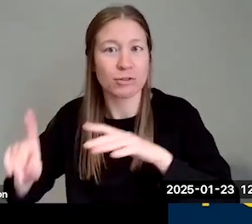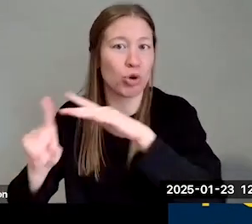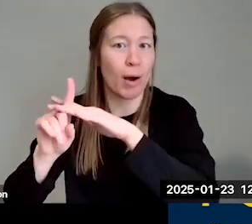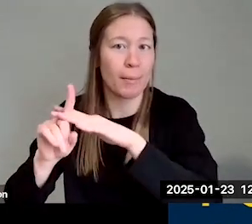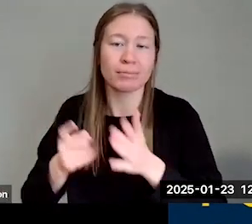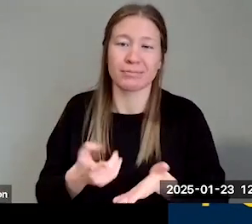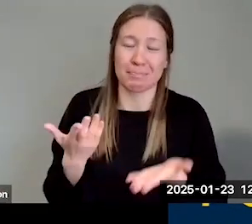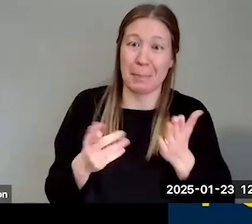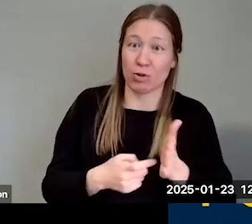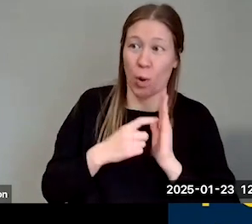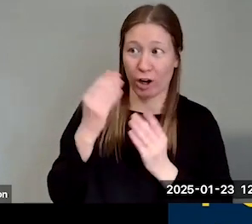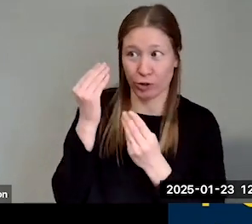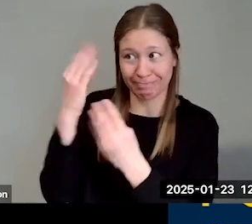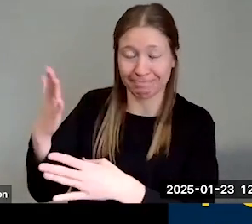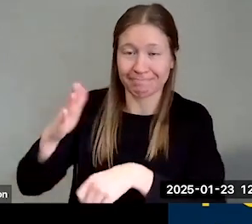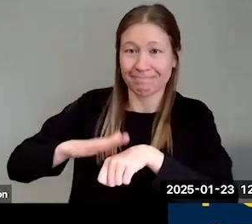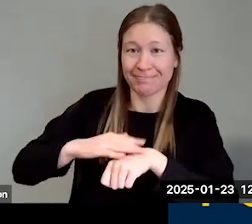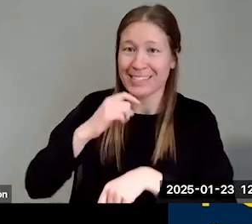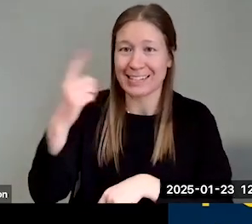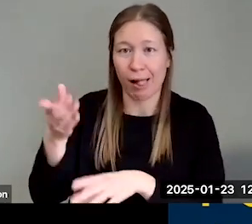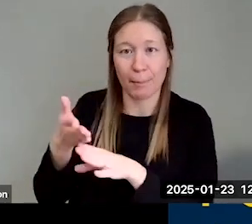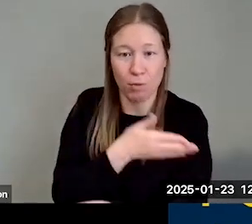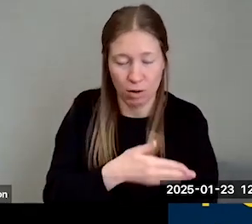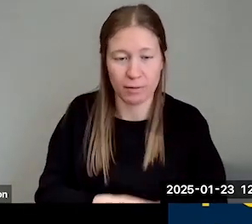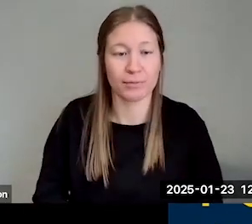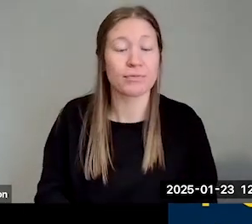Keep in mind, an employer cannot rescind a job offer